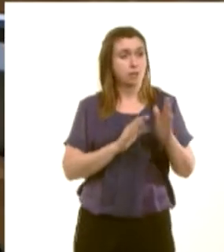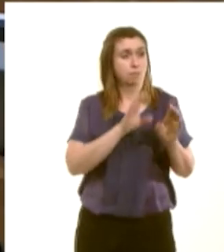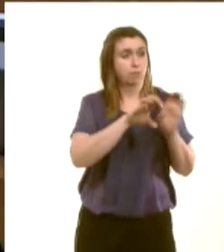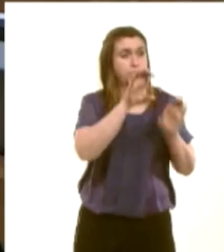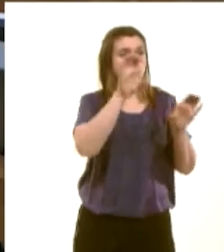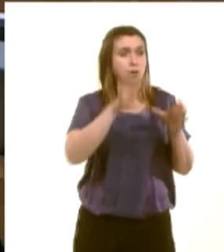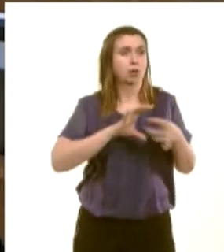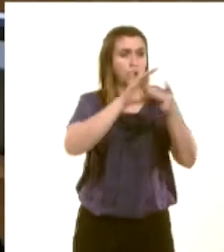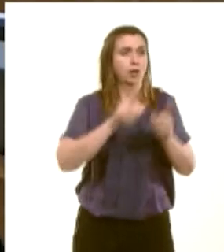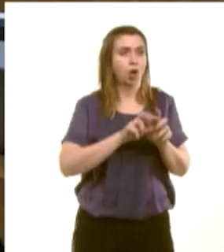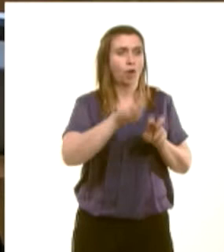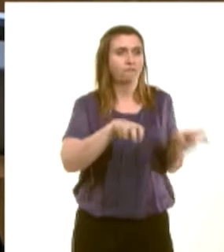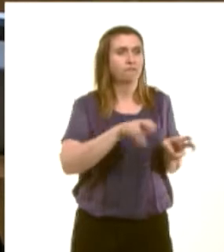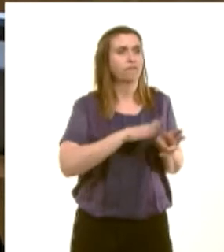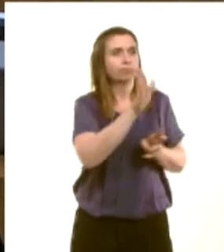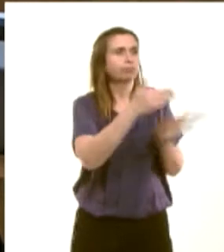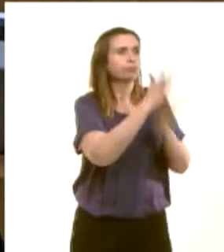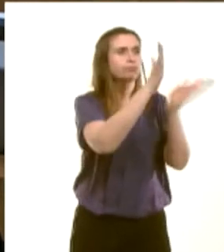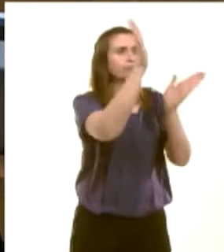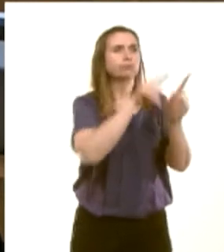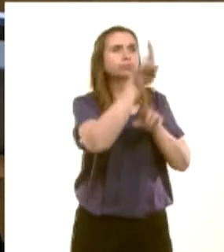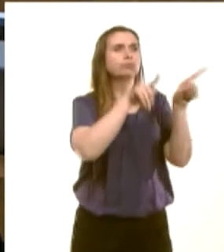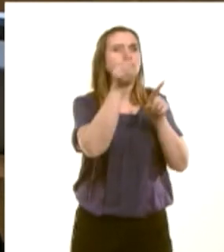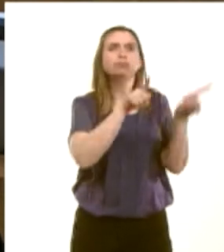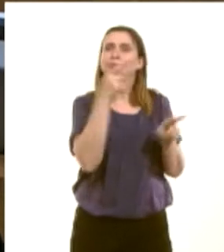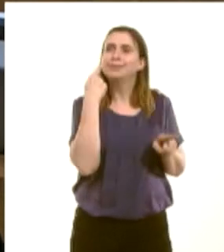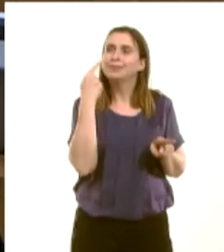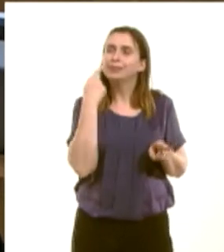for connections from the western stations, and, of course, one of the areas that weíre